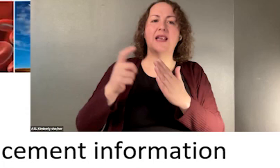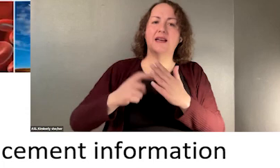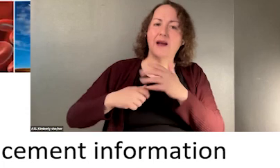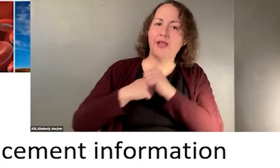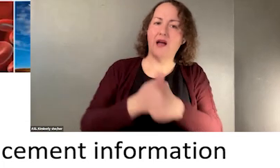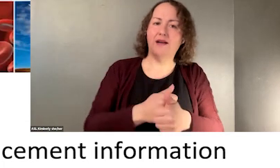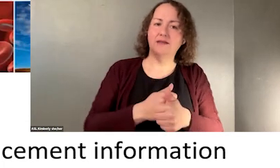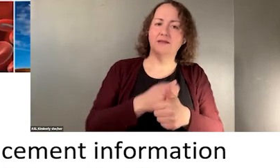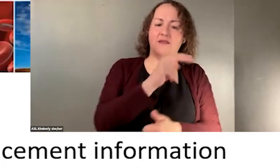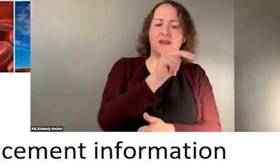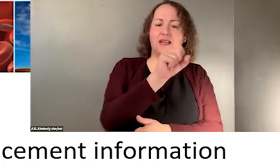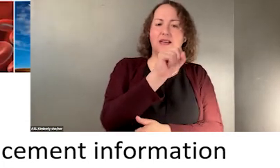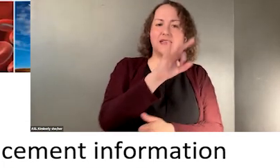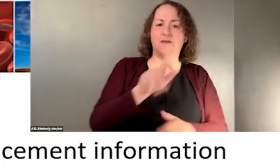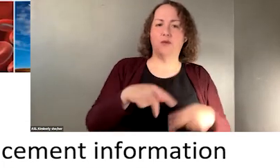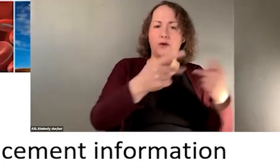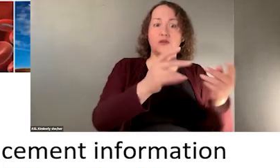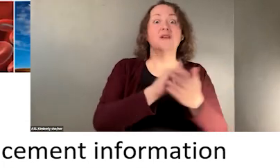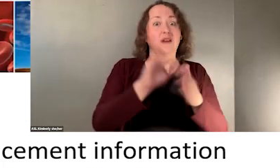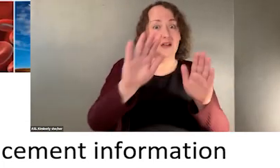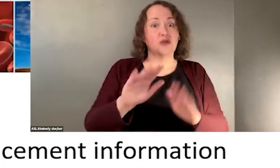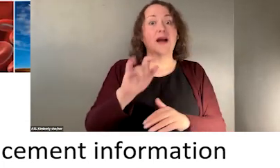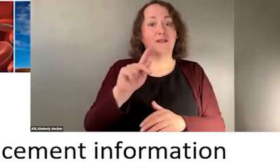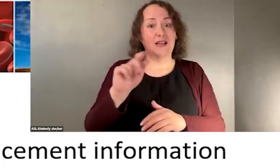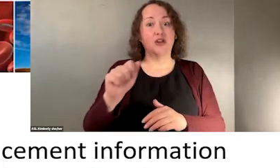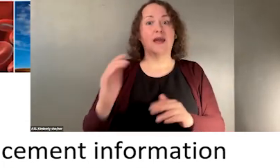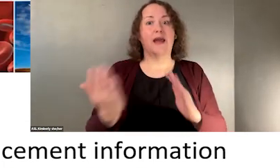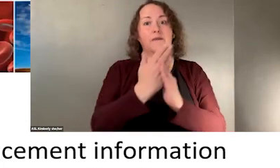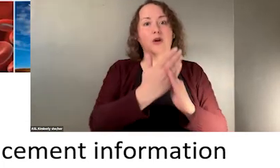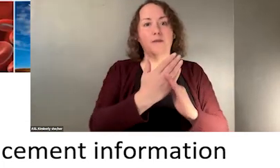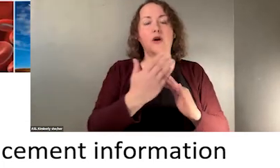It's a great link to bookmark and have available in case you have any questions.